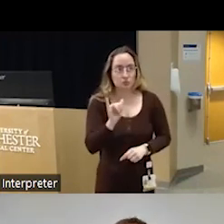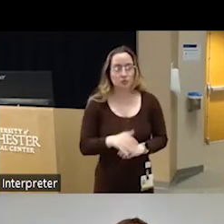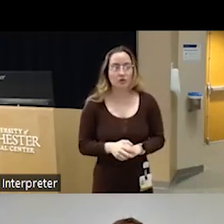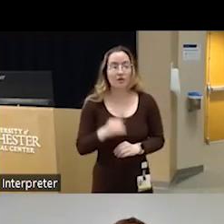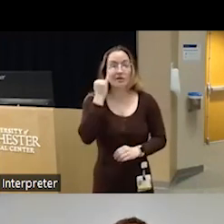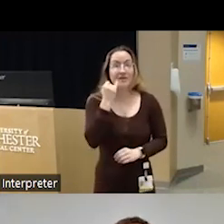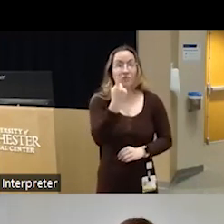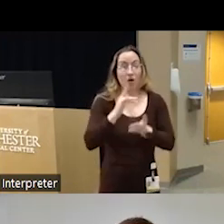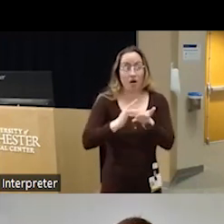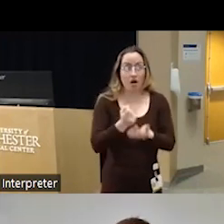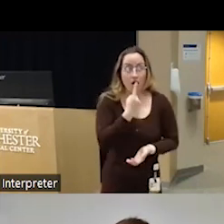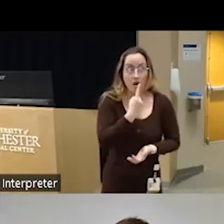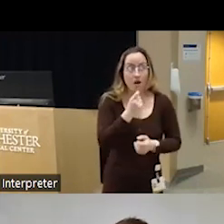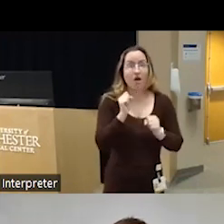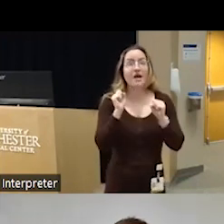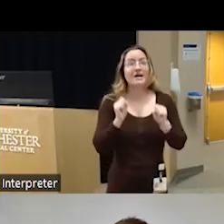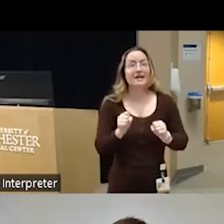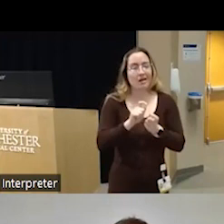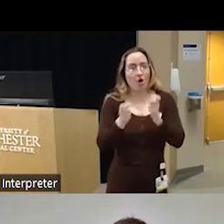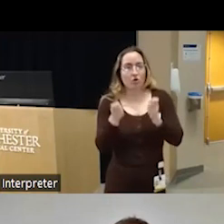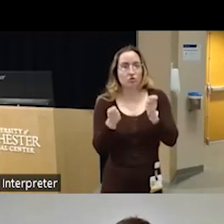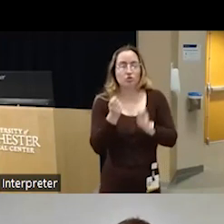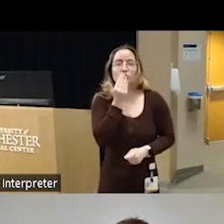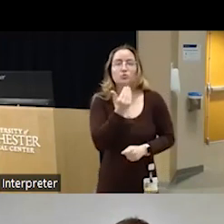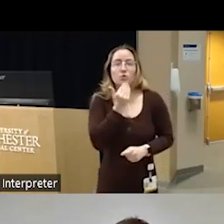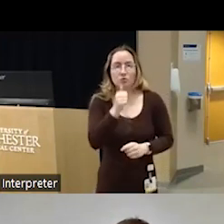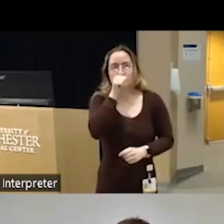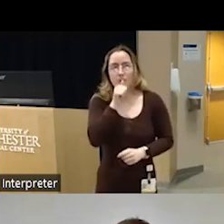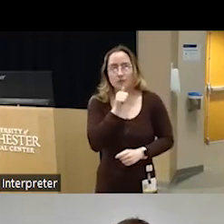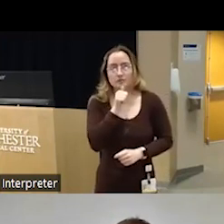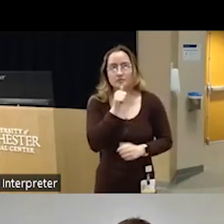can alter the oral glucose tolerance test both with clozapine and olanzapine.